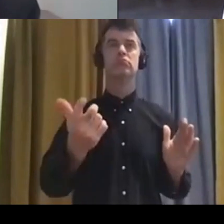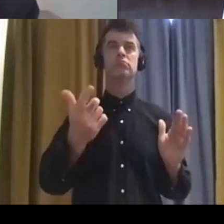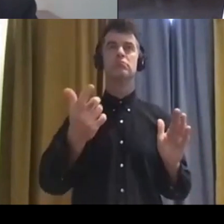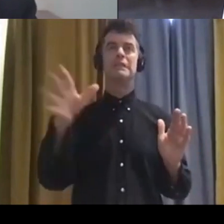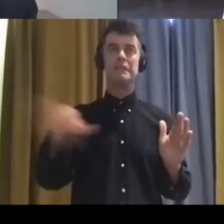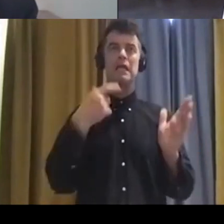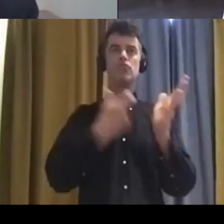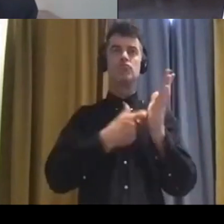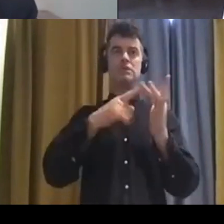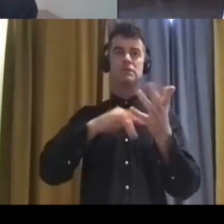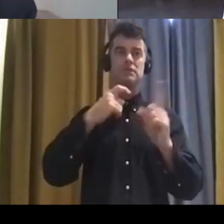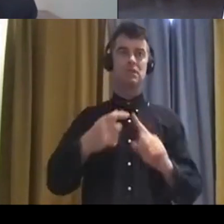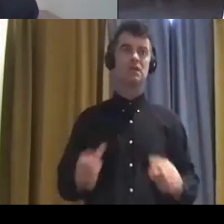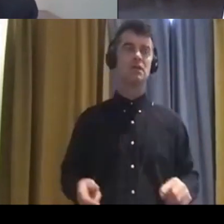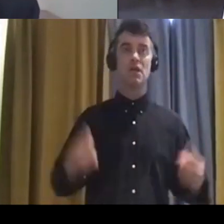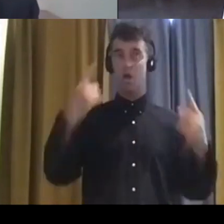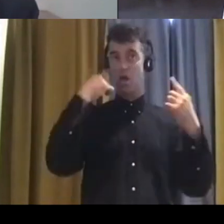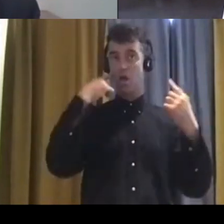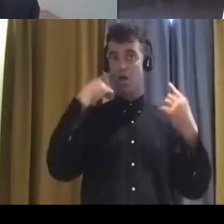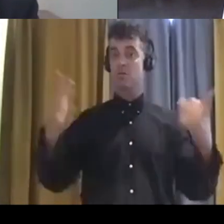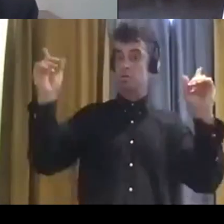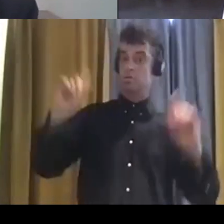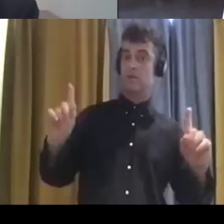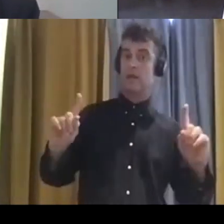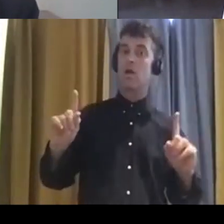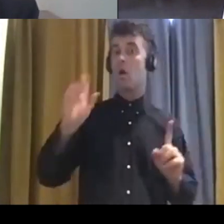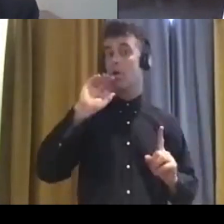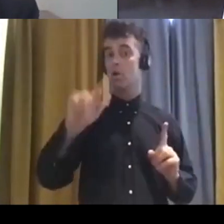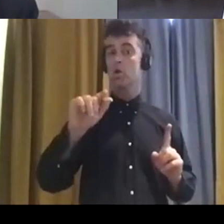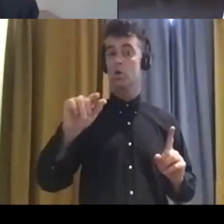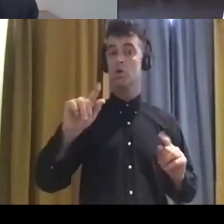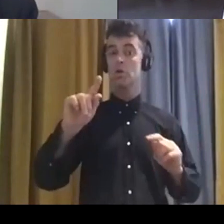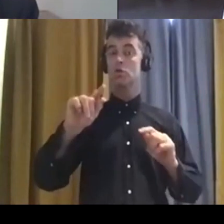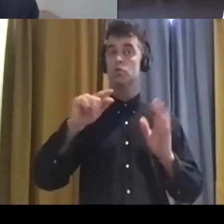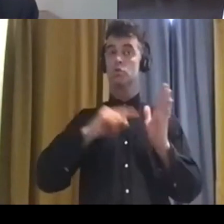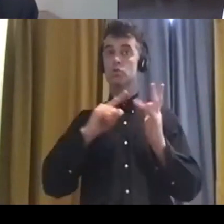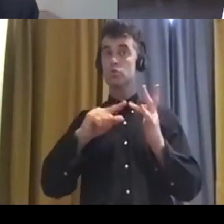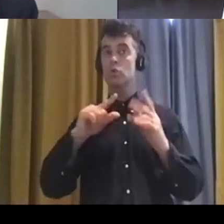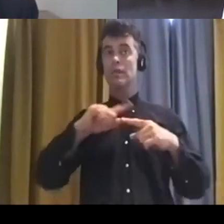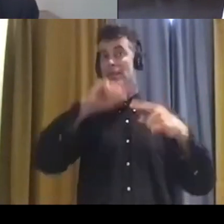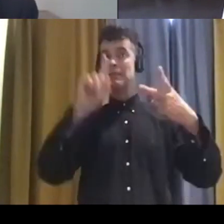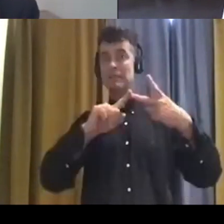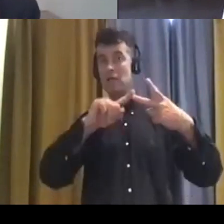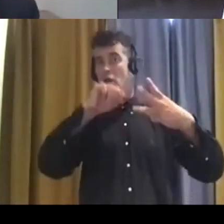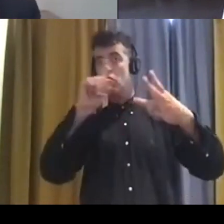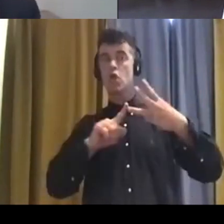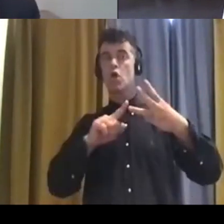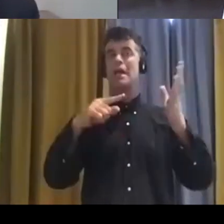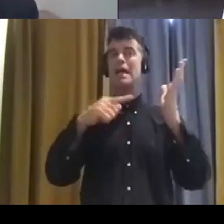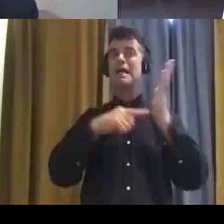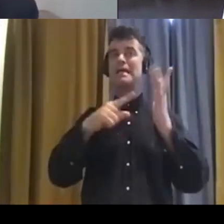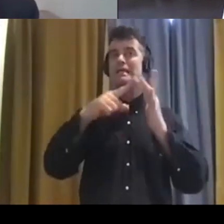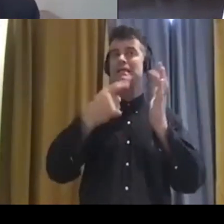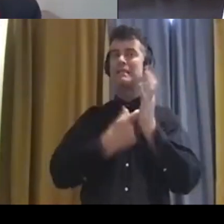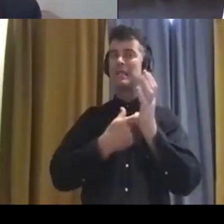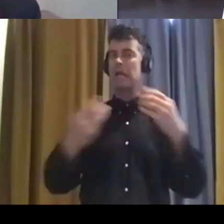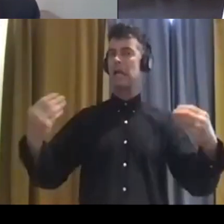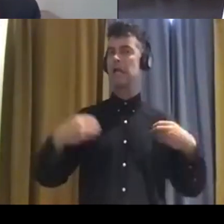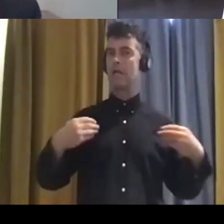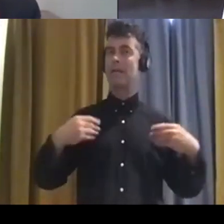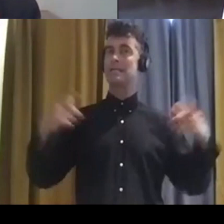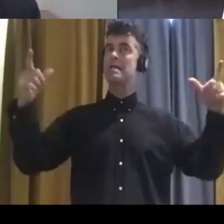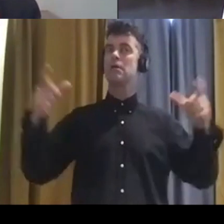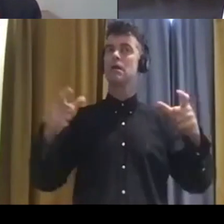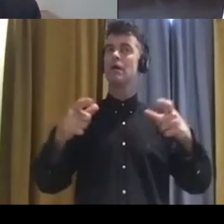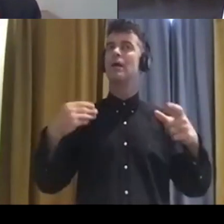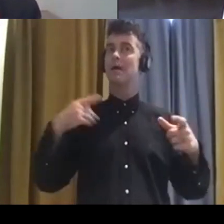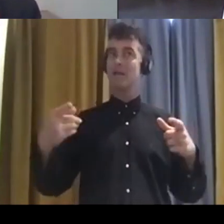get down into the second and third year companies, the ability to take that risk is very low.